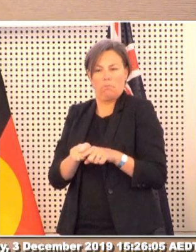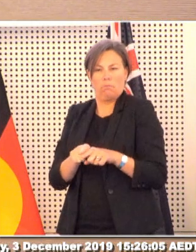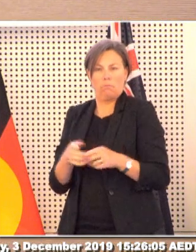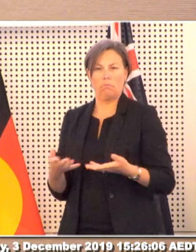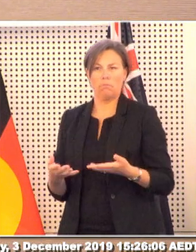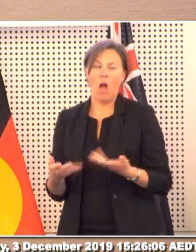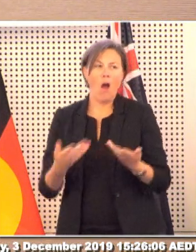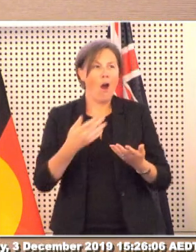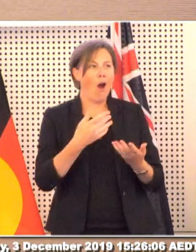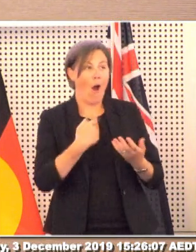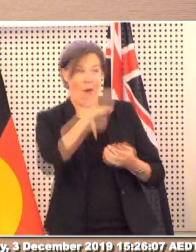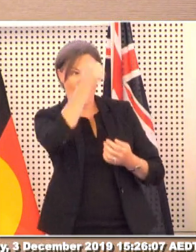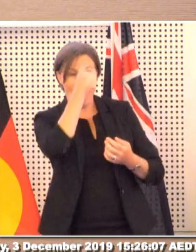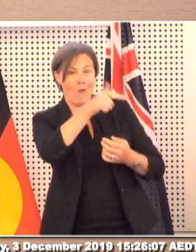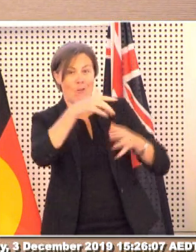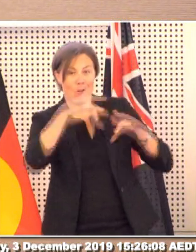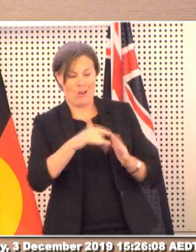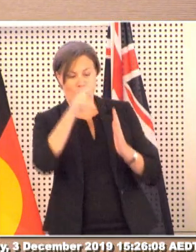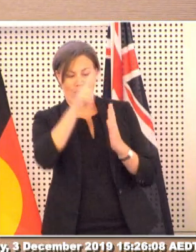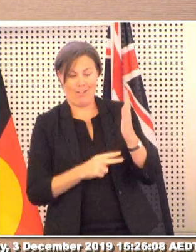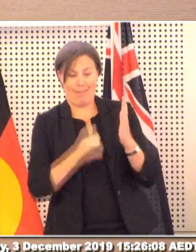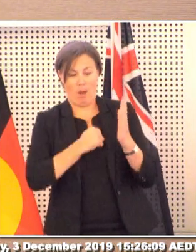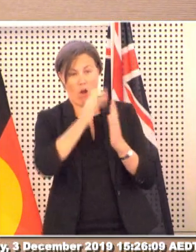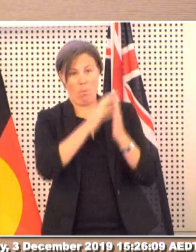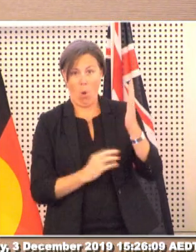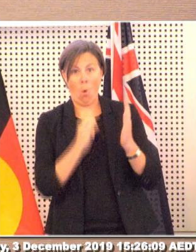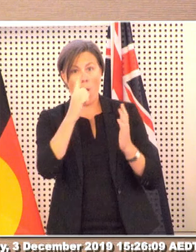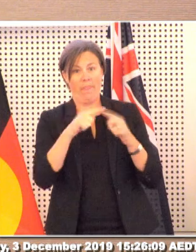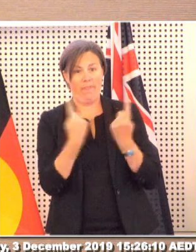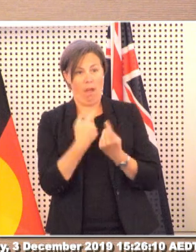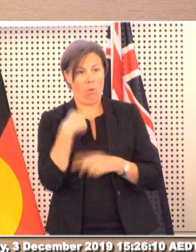to bottom but the thing that I found so astounding in that report was the level of